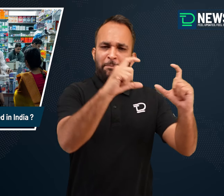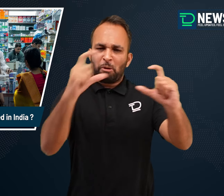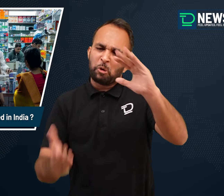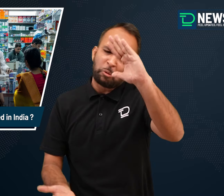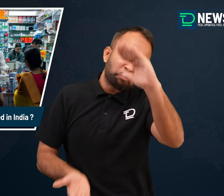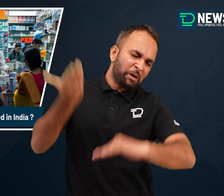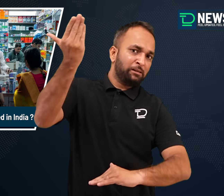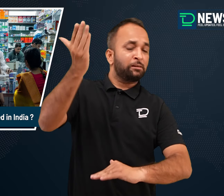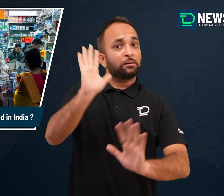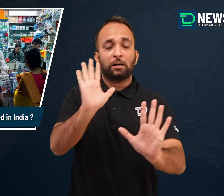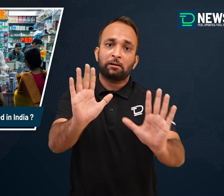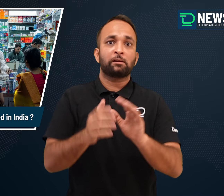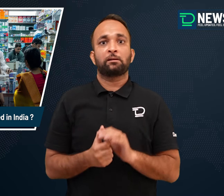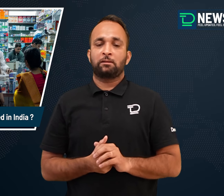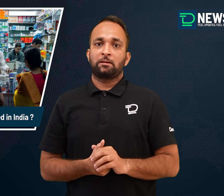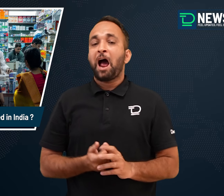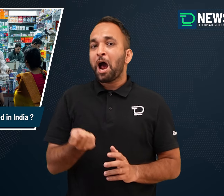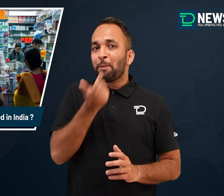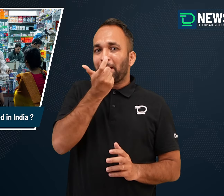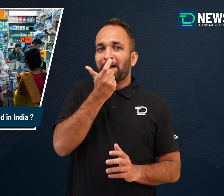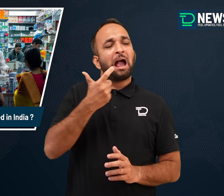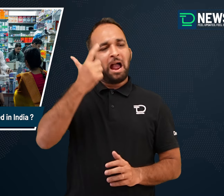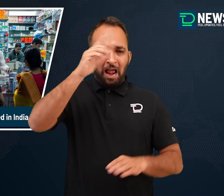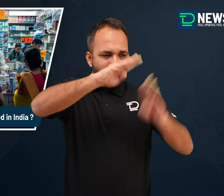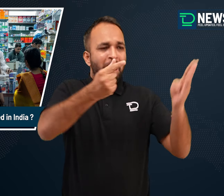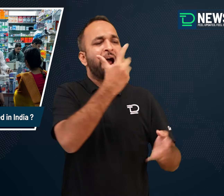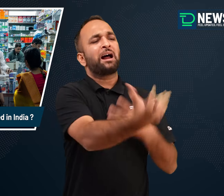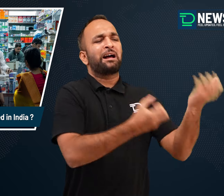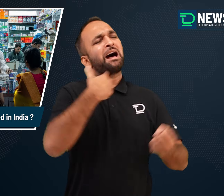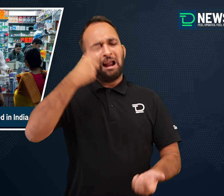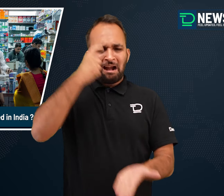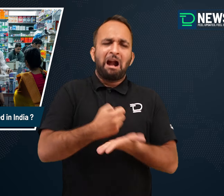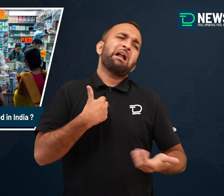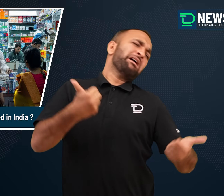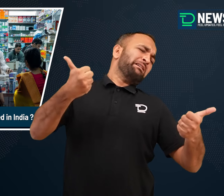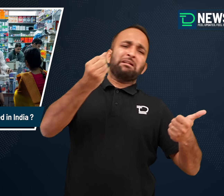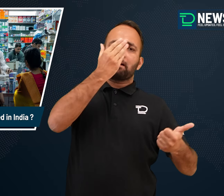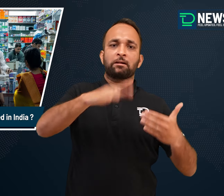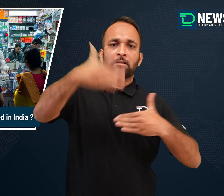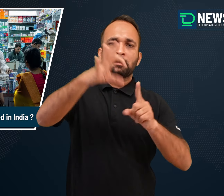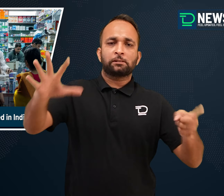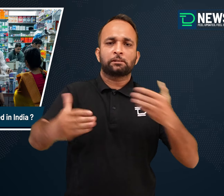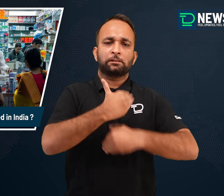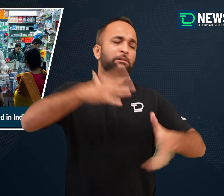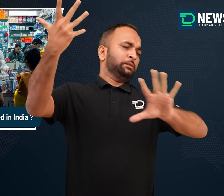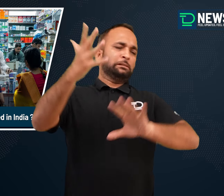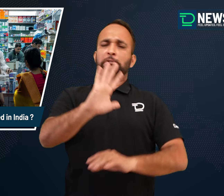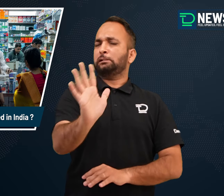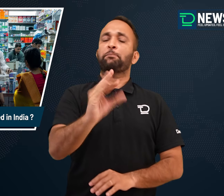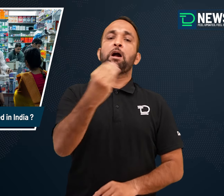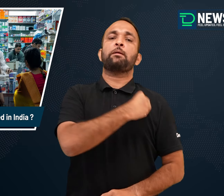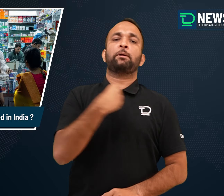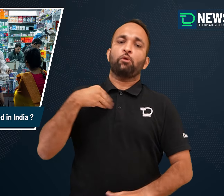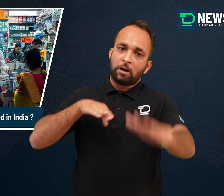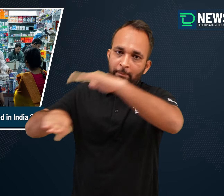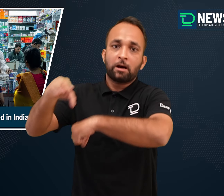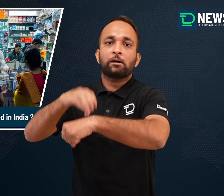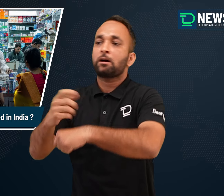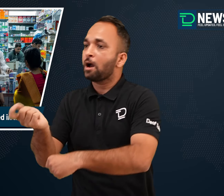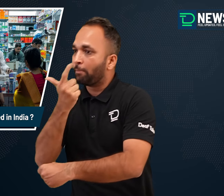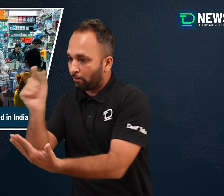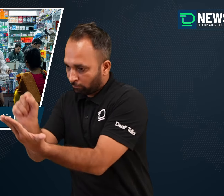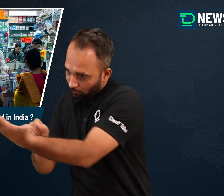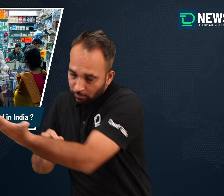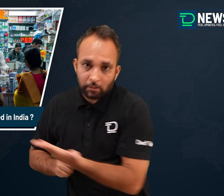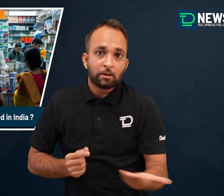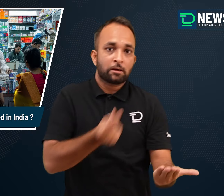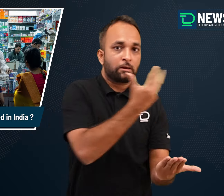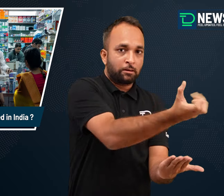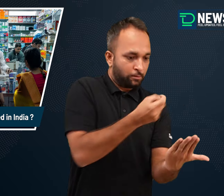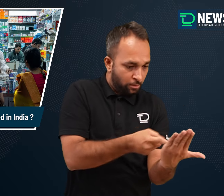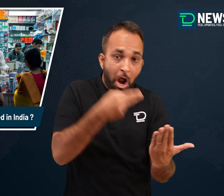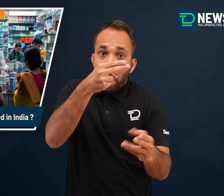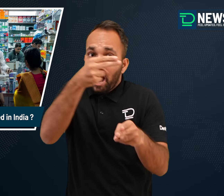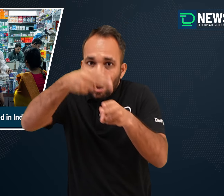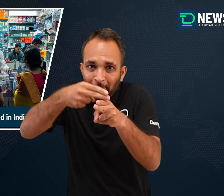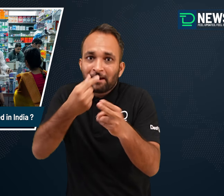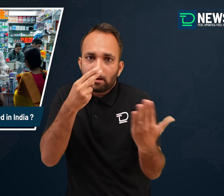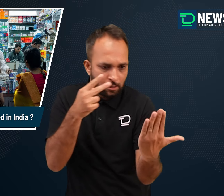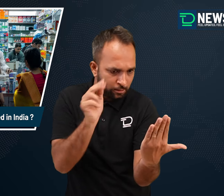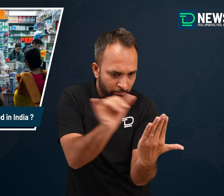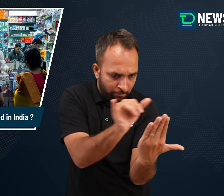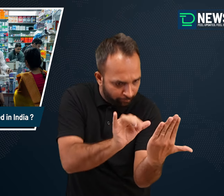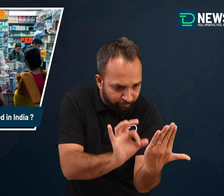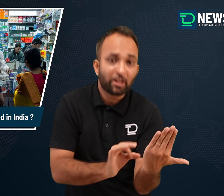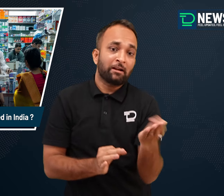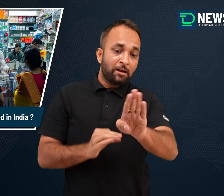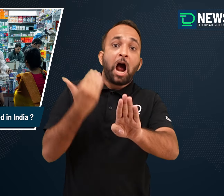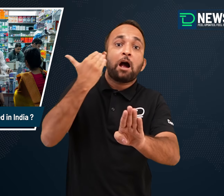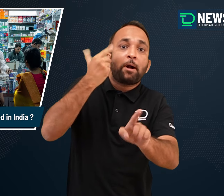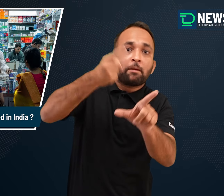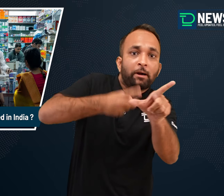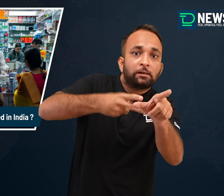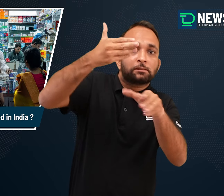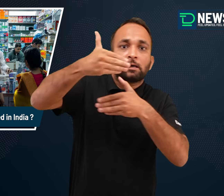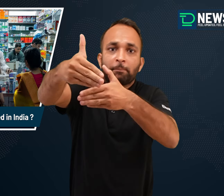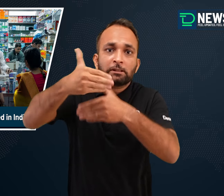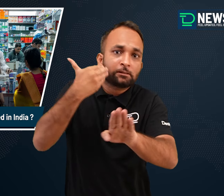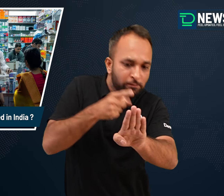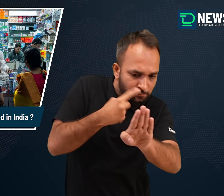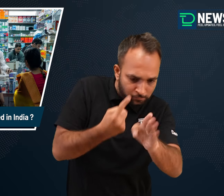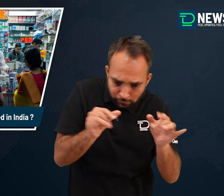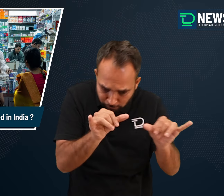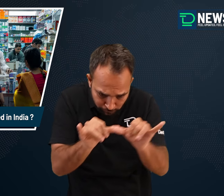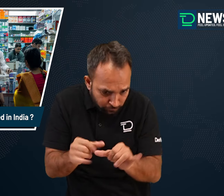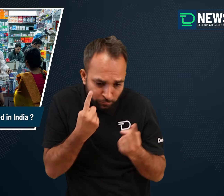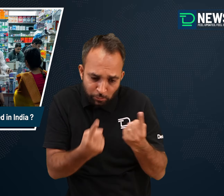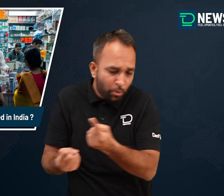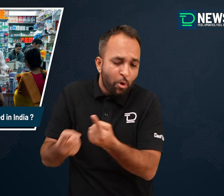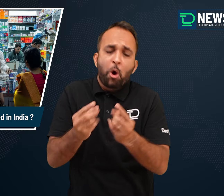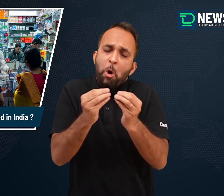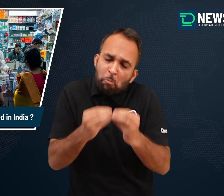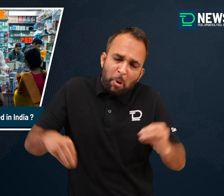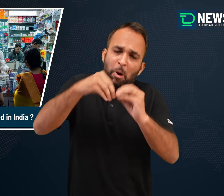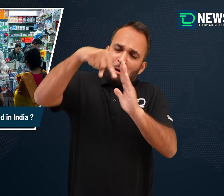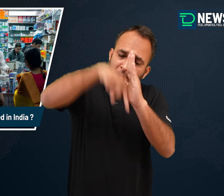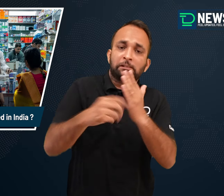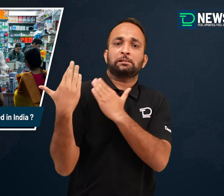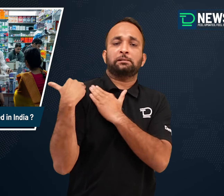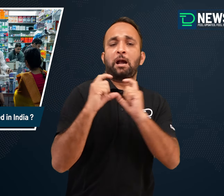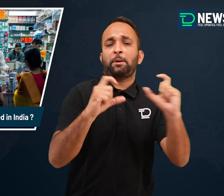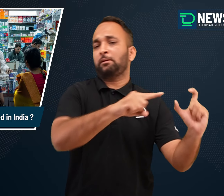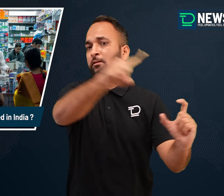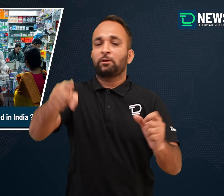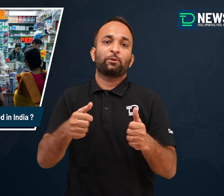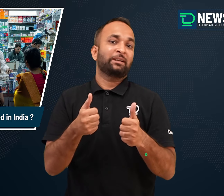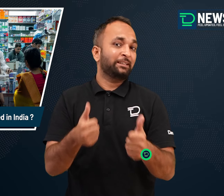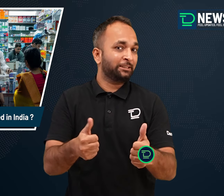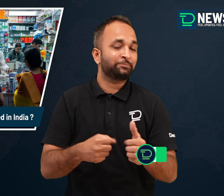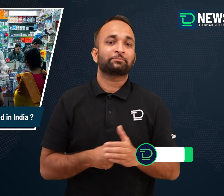Let us be cautious and consult the medical expertise before taking any medicine